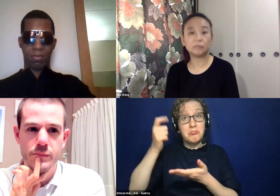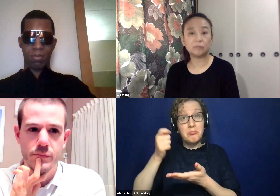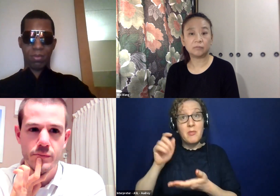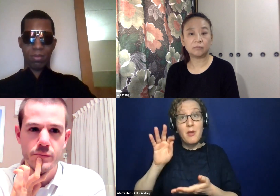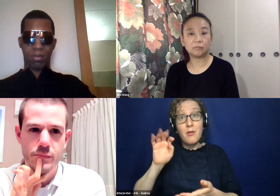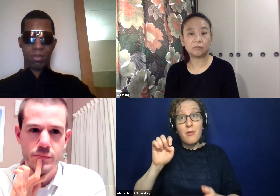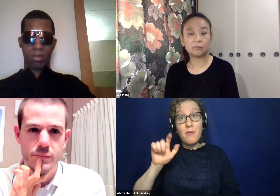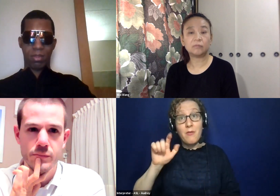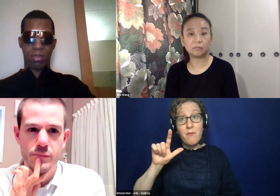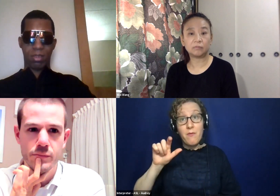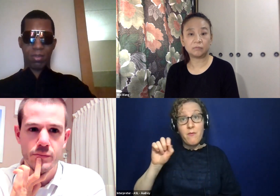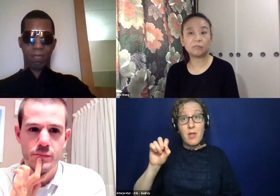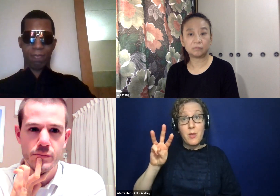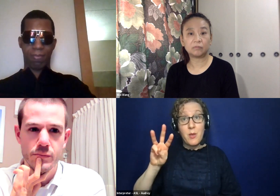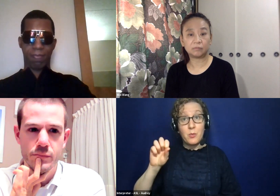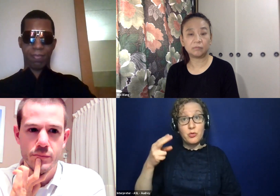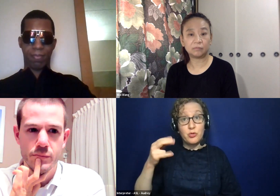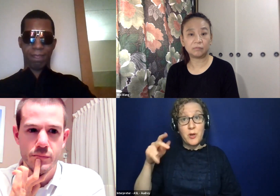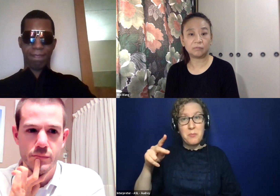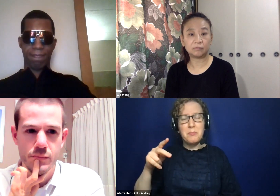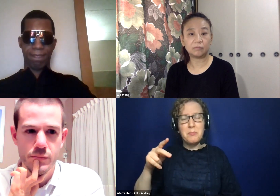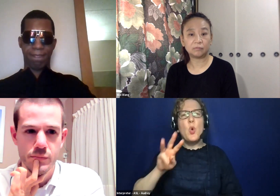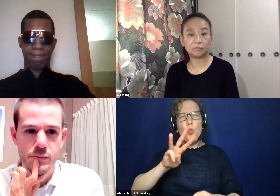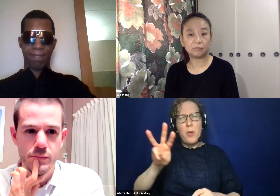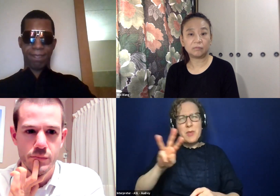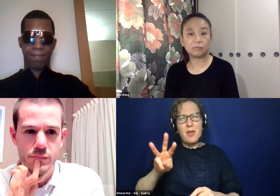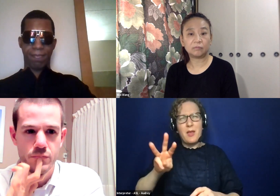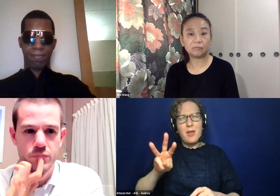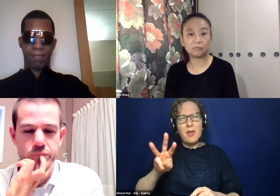and also visit the information from the Department of State to make sure that we're just getting all